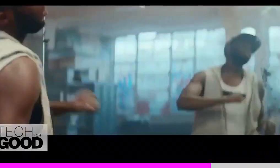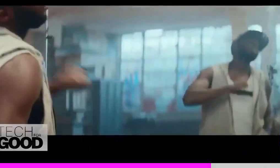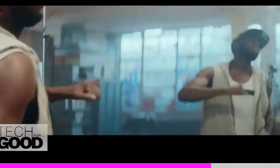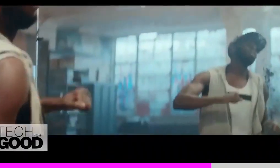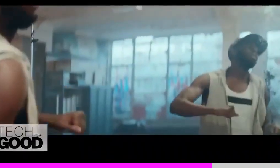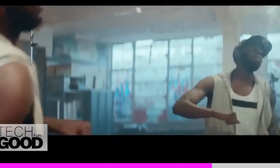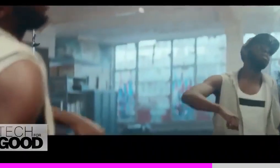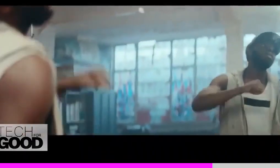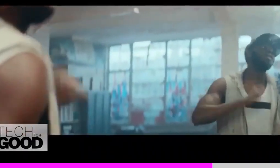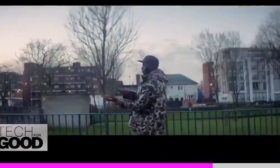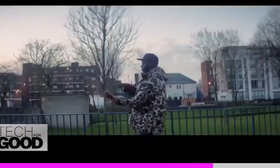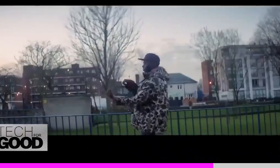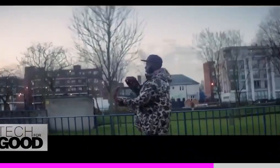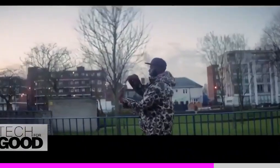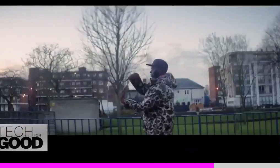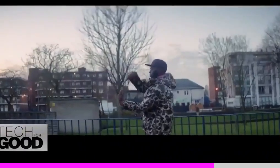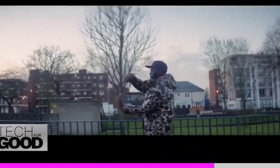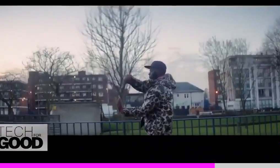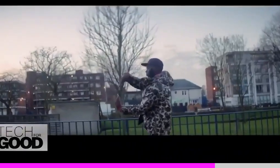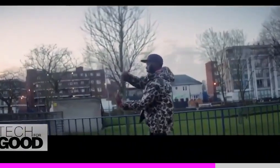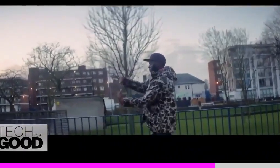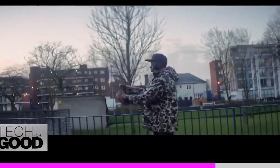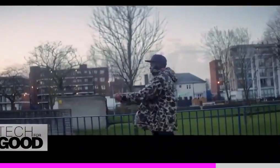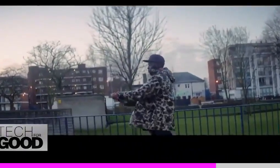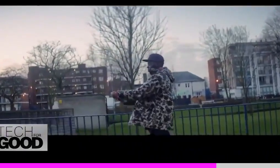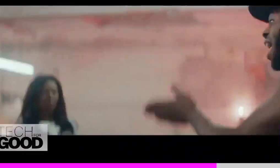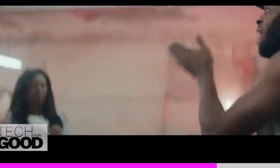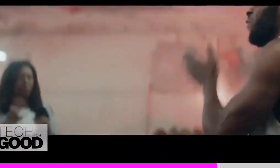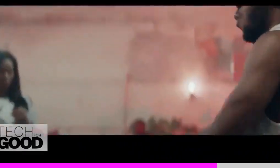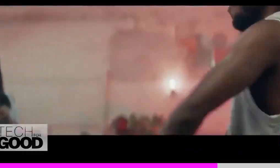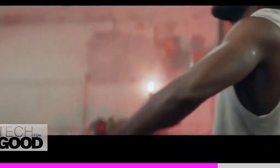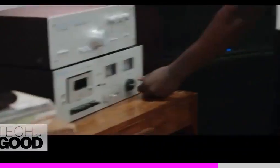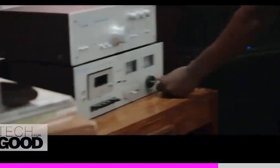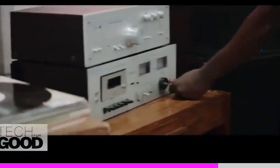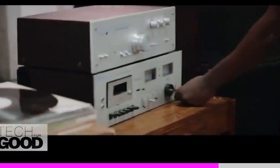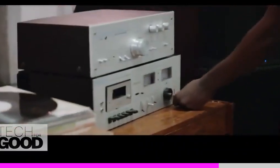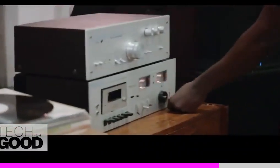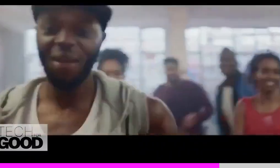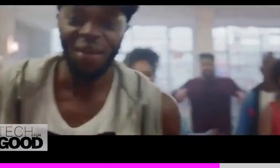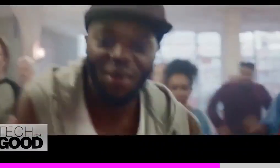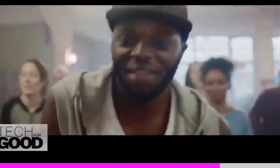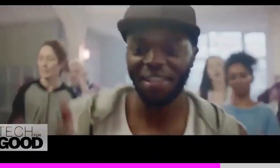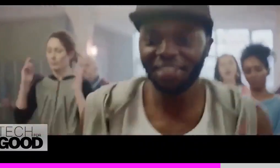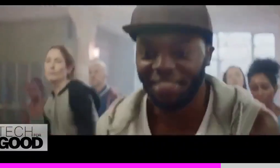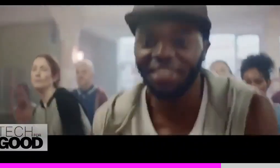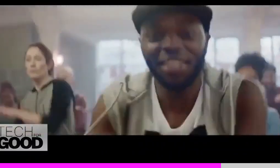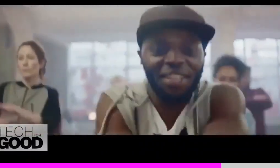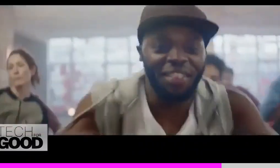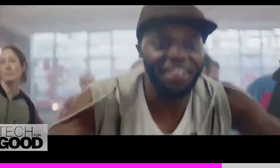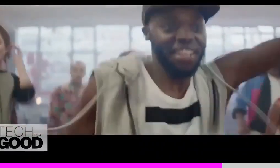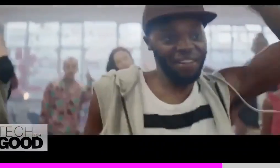Fonseca is talents have led him to star in commercials such as this campaign for Smirnoff